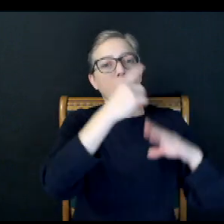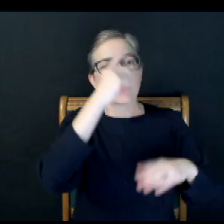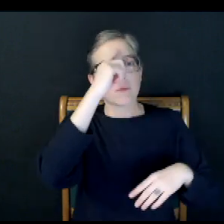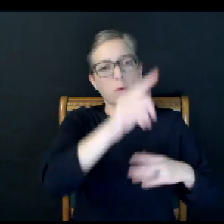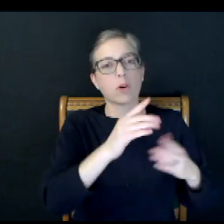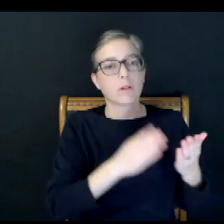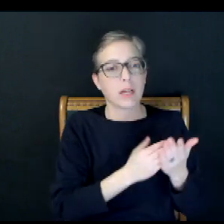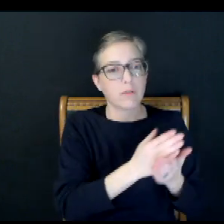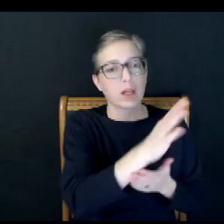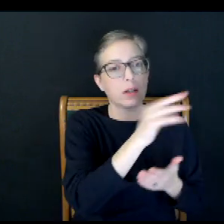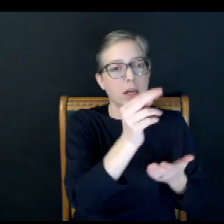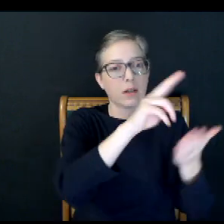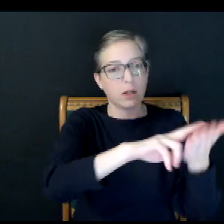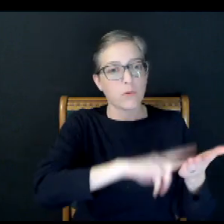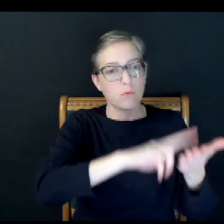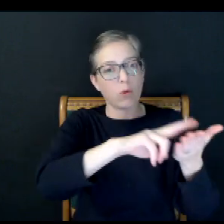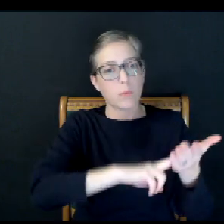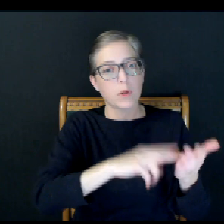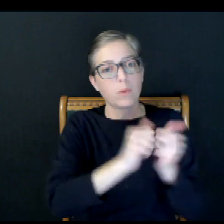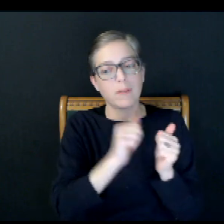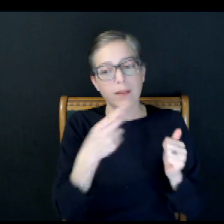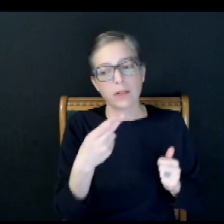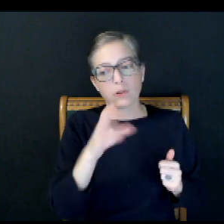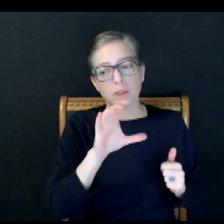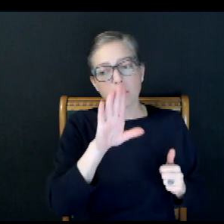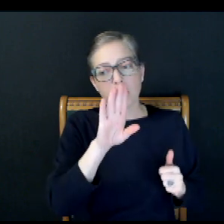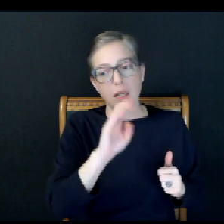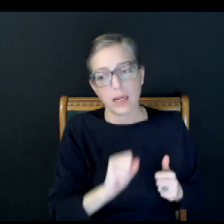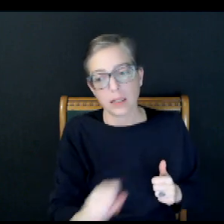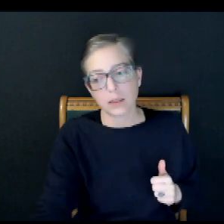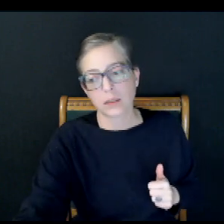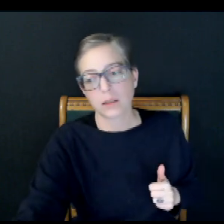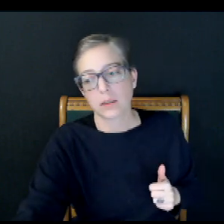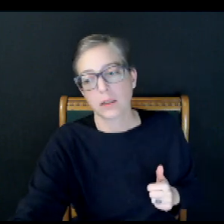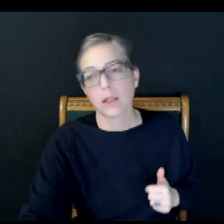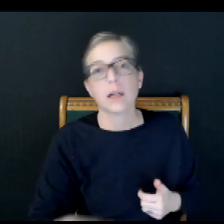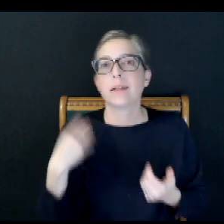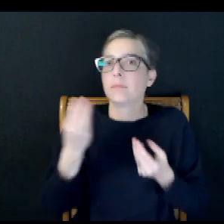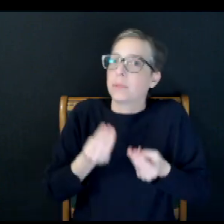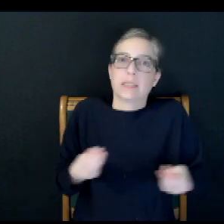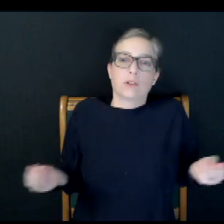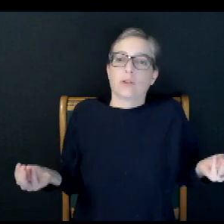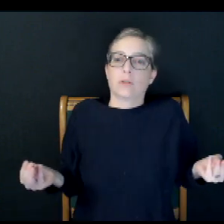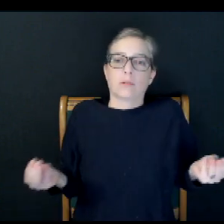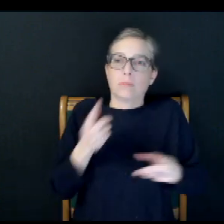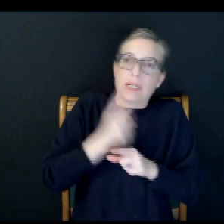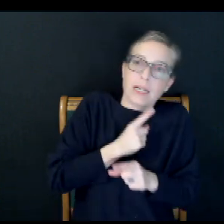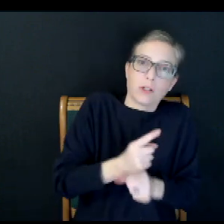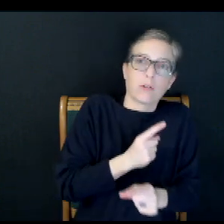enrollment in HCBS is just materials that are accurate, easy to understand, easy to navigate,